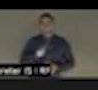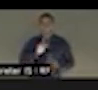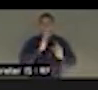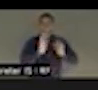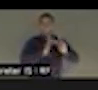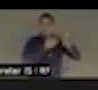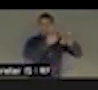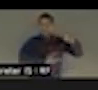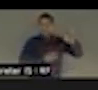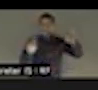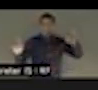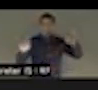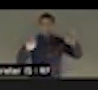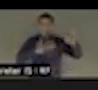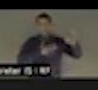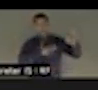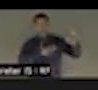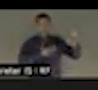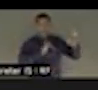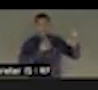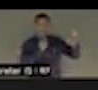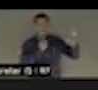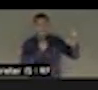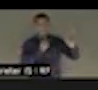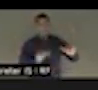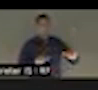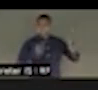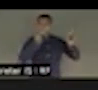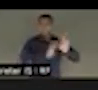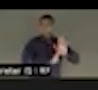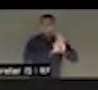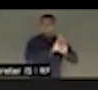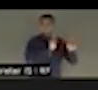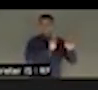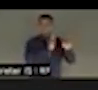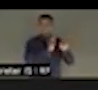to providing feedback, but also tips useful for website owners